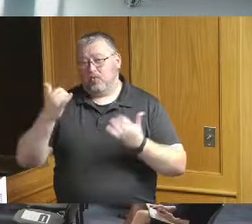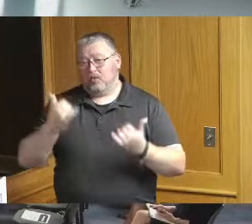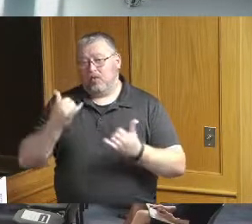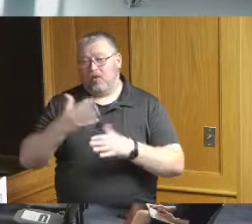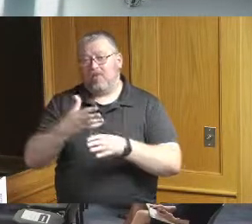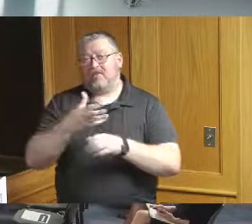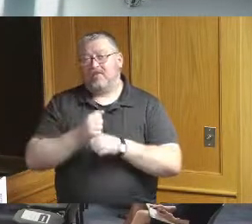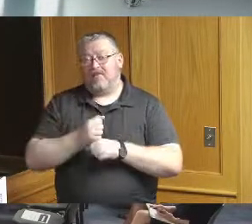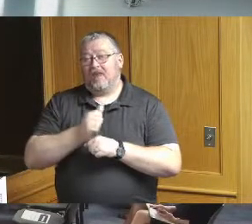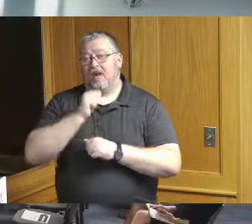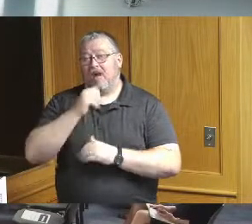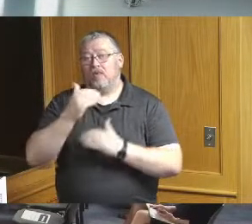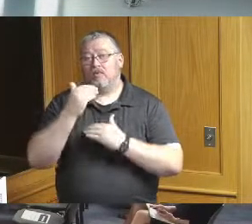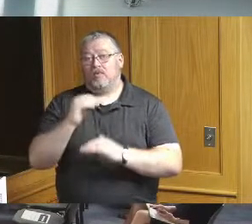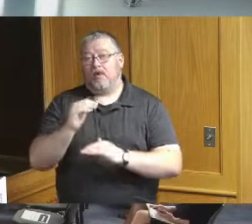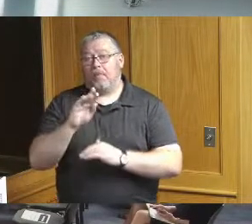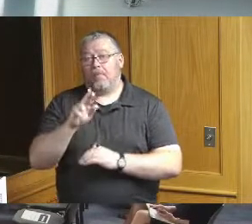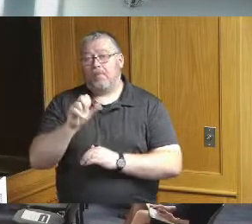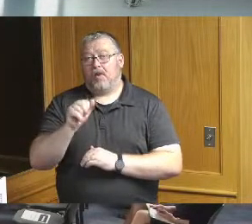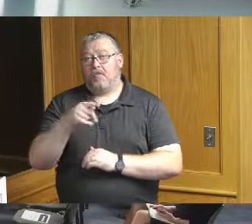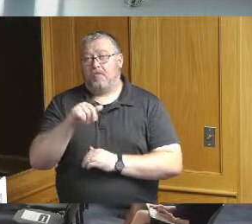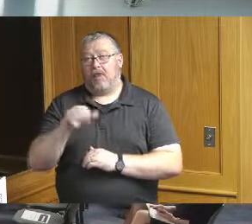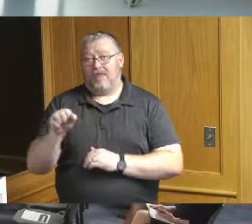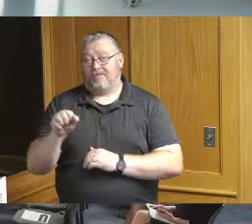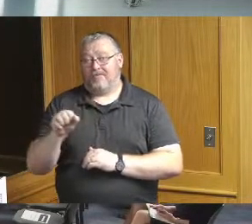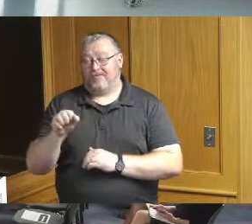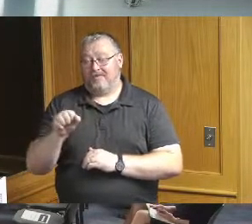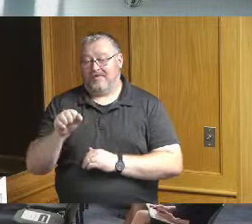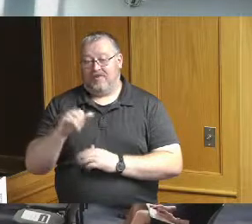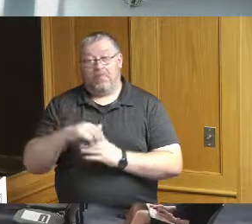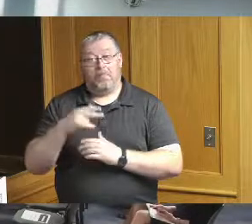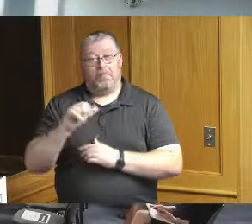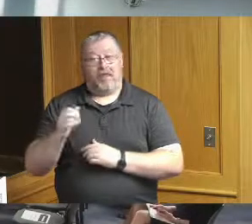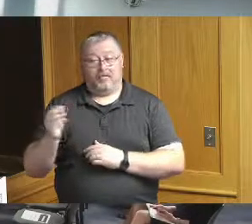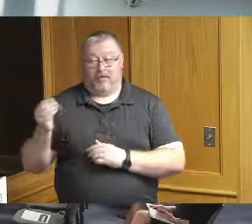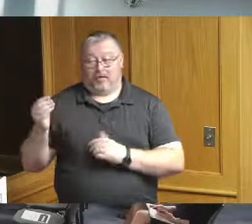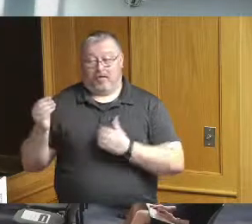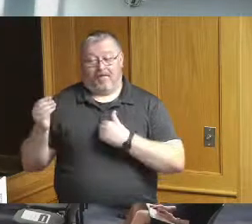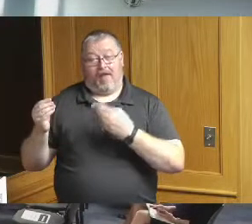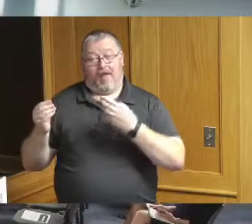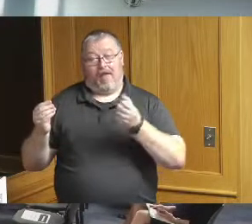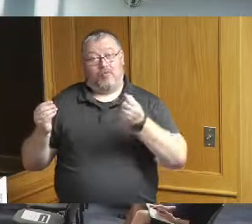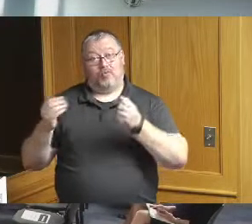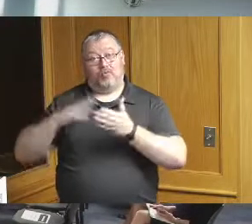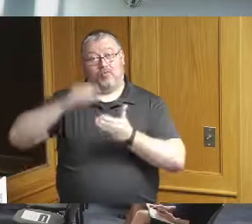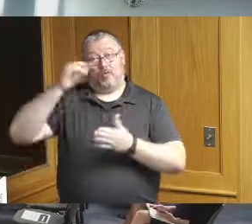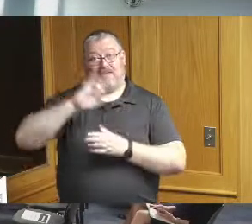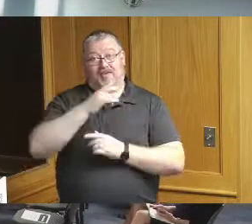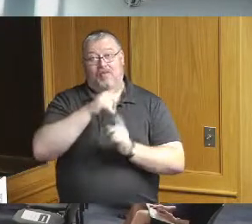unrestricted uh bus passes so the passes that the high school students 7th through 12th graders get